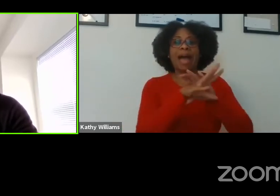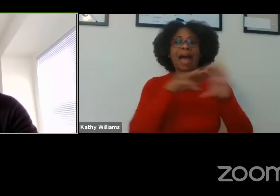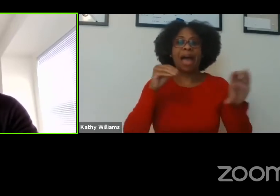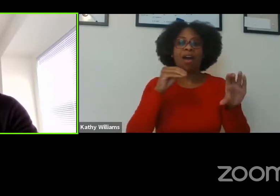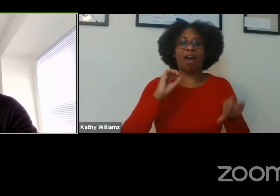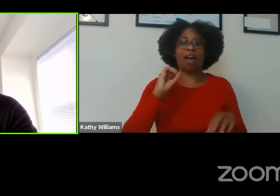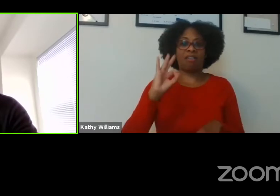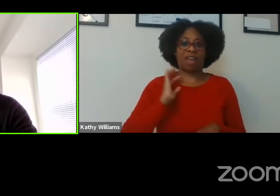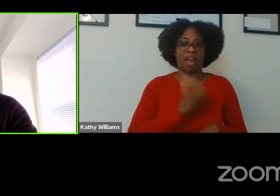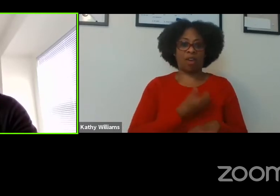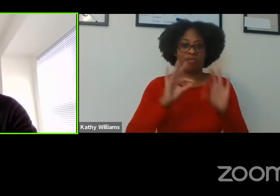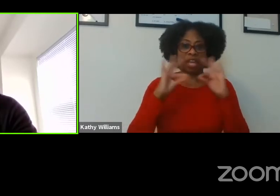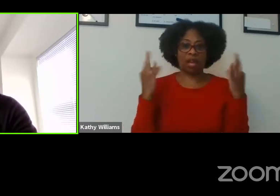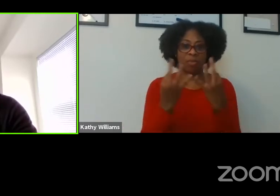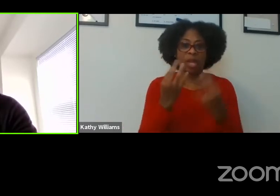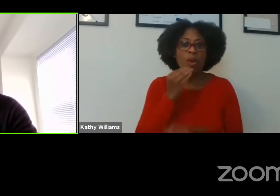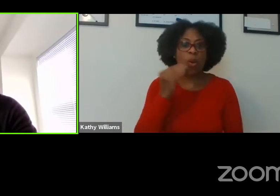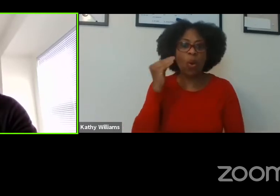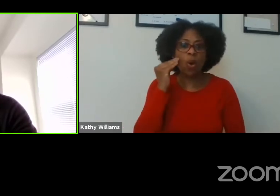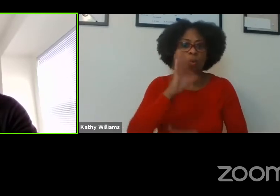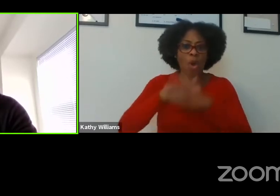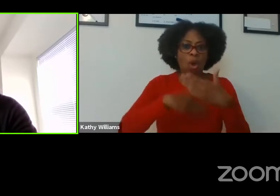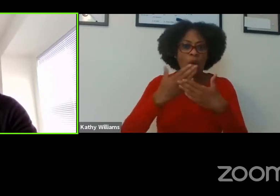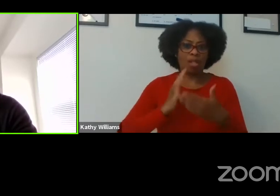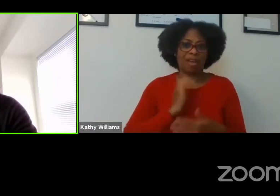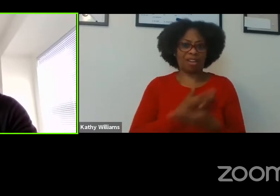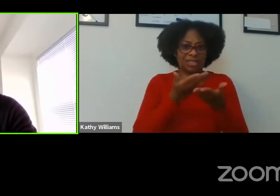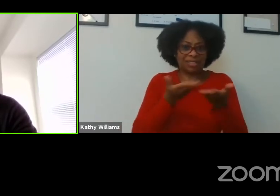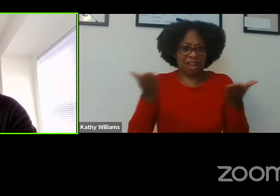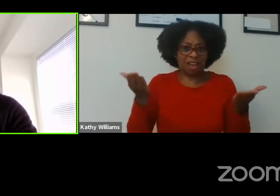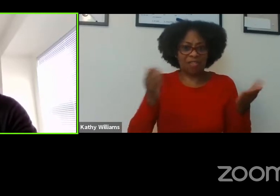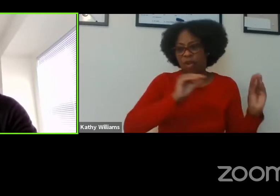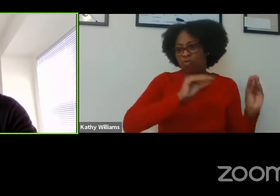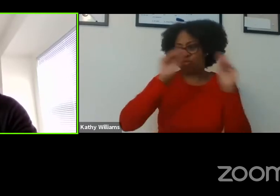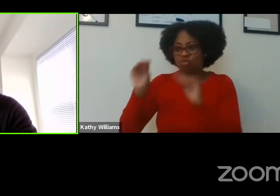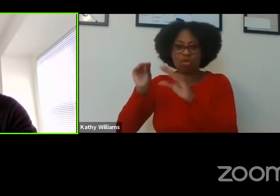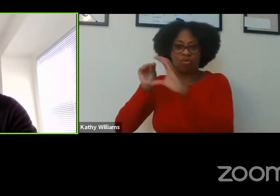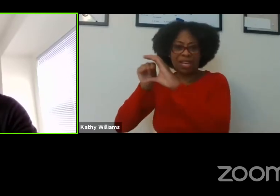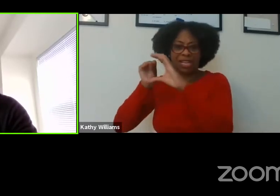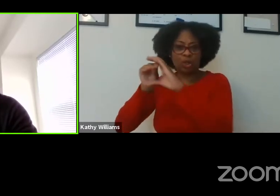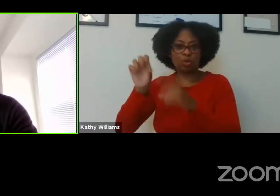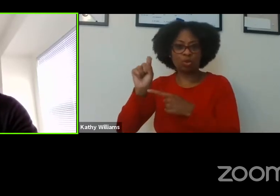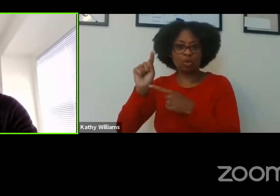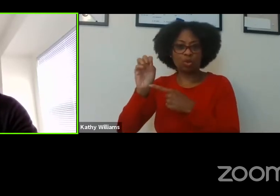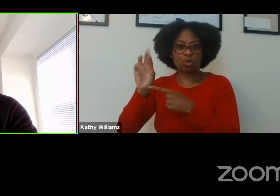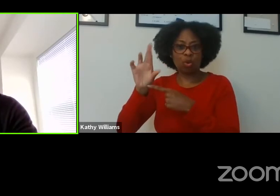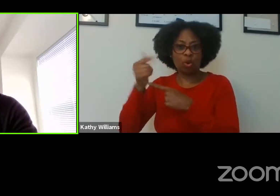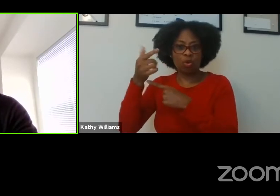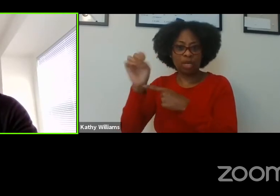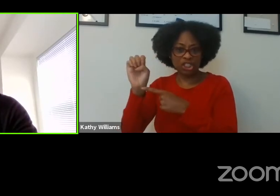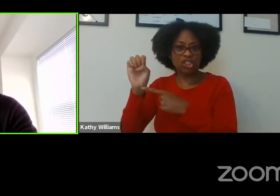and we had took all of our stuff and moved it into a storage unit. And